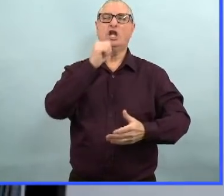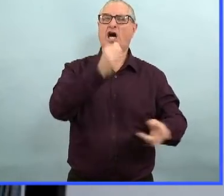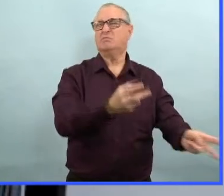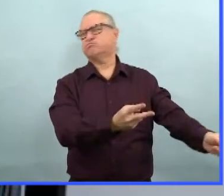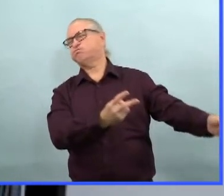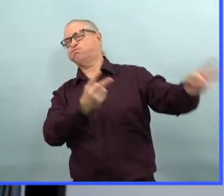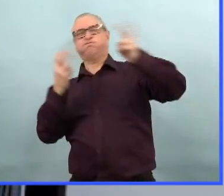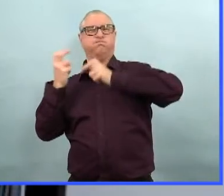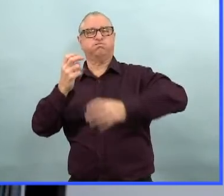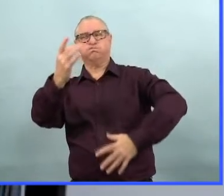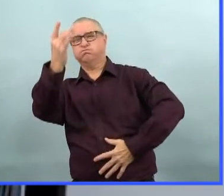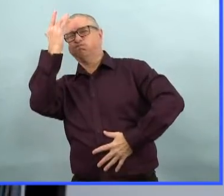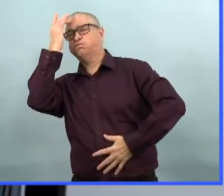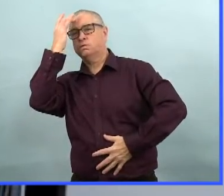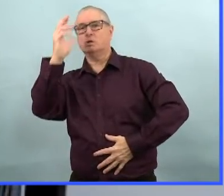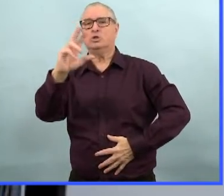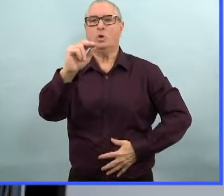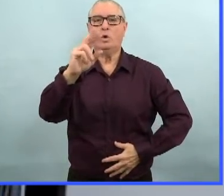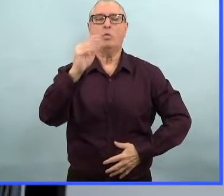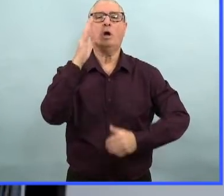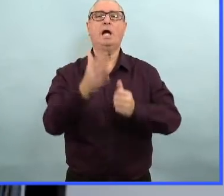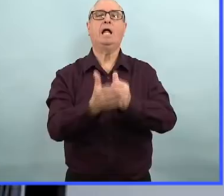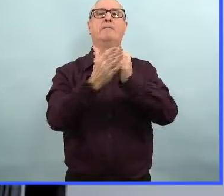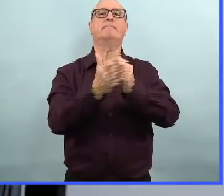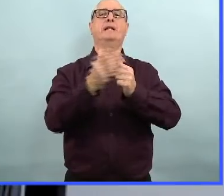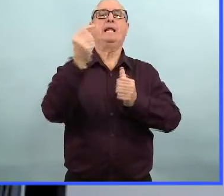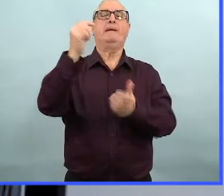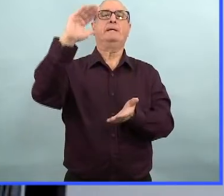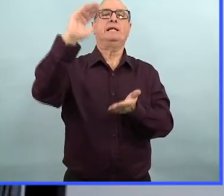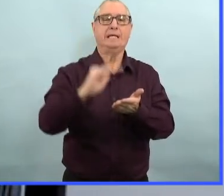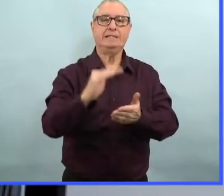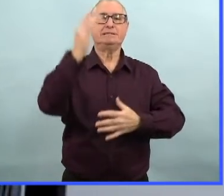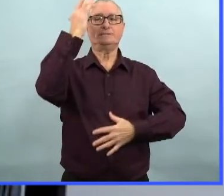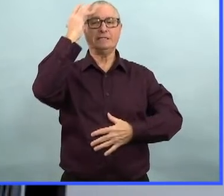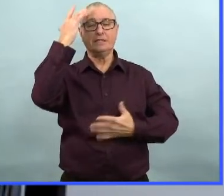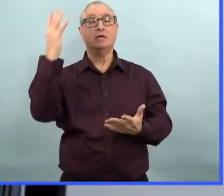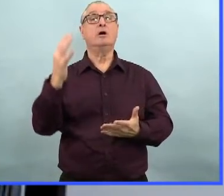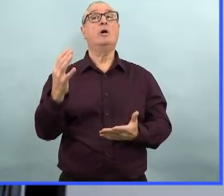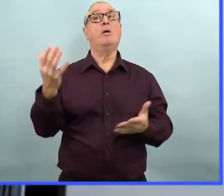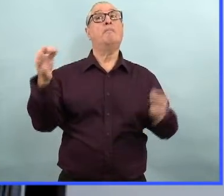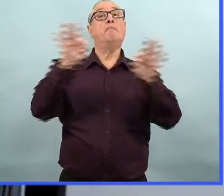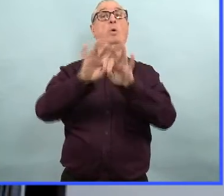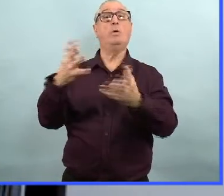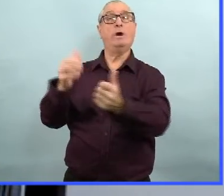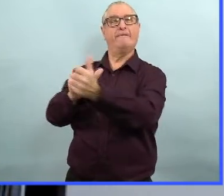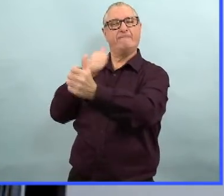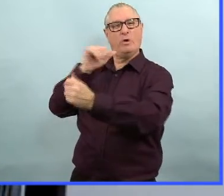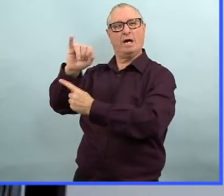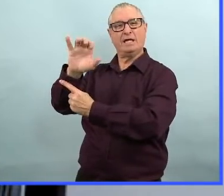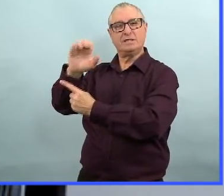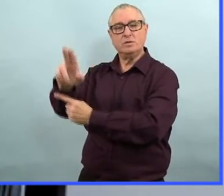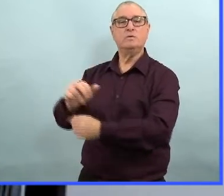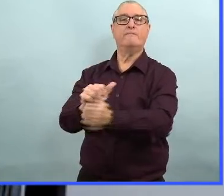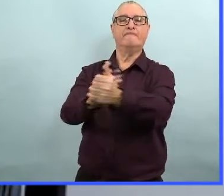and all of these different interventions for a mild disease we do this because our hospitals